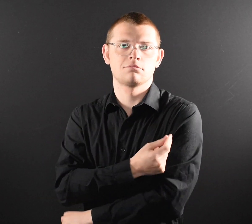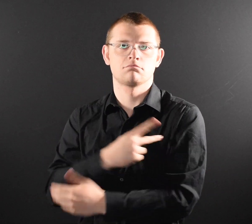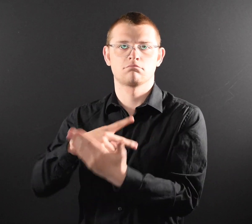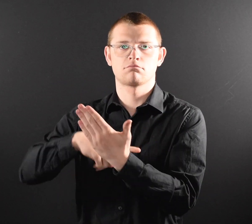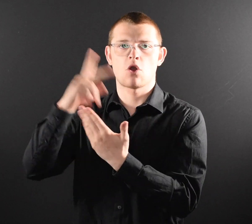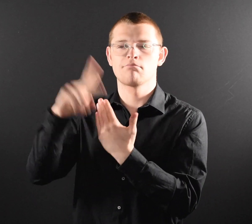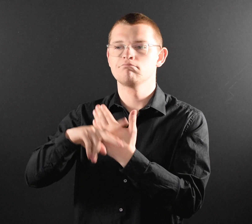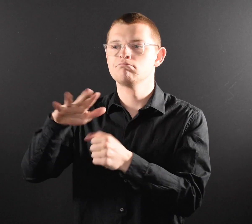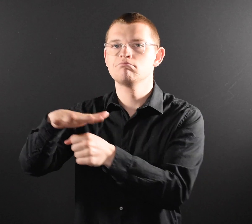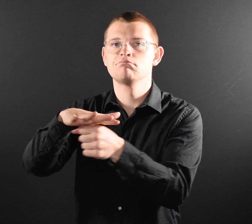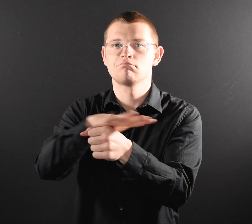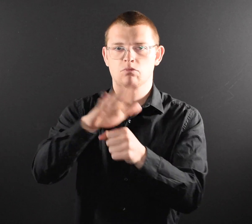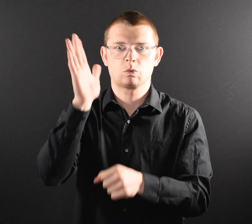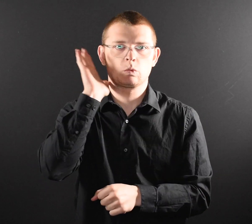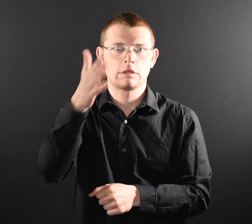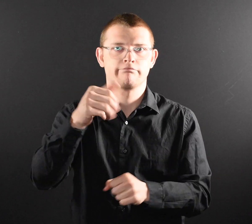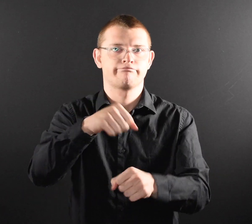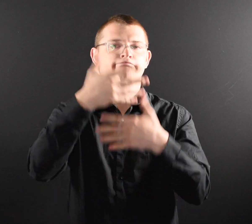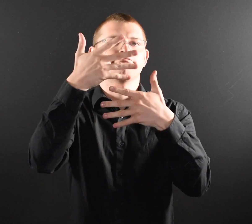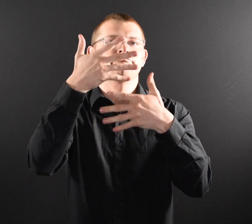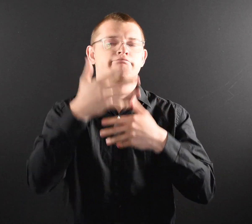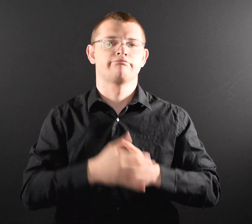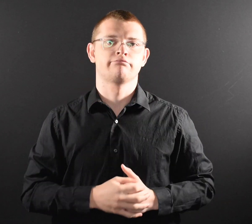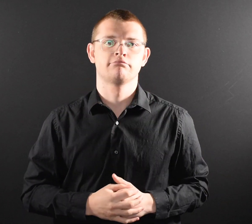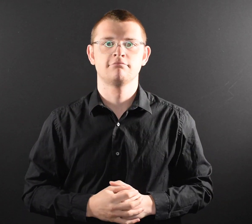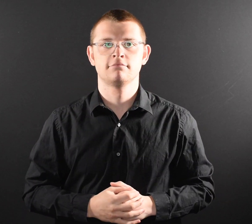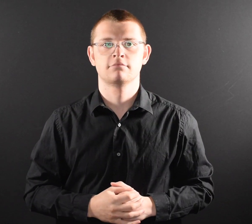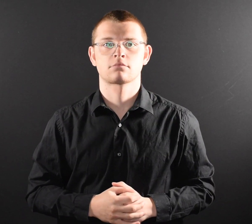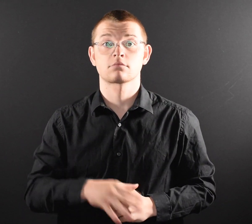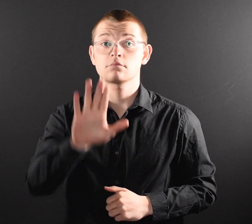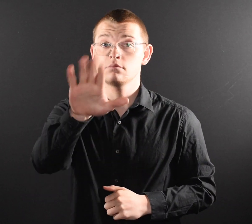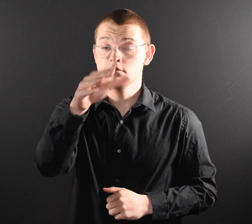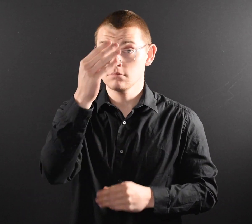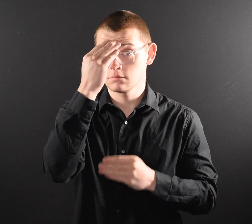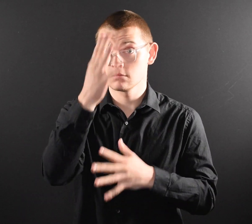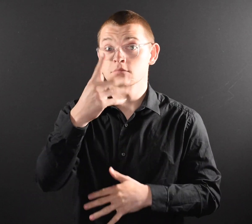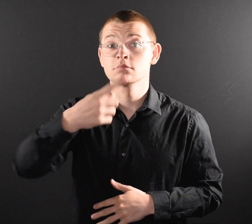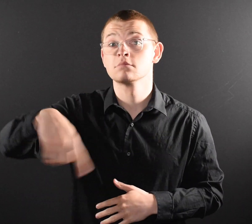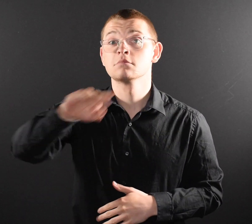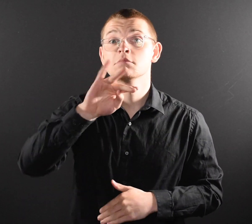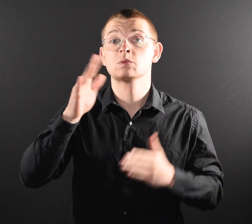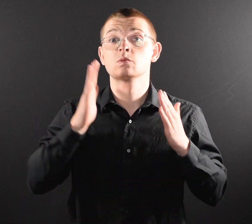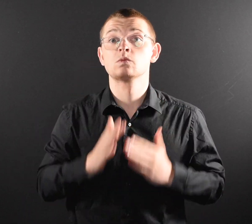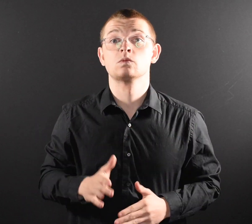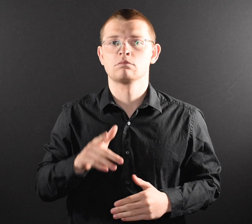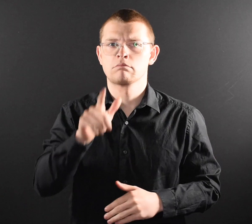Vaccination Program sites. • But Minnesotans do not